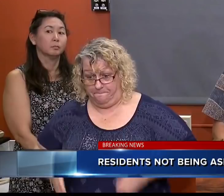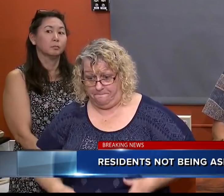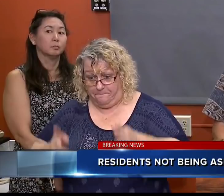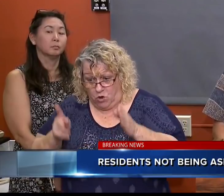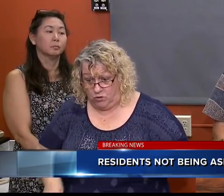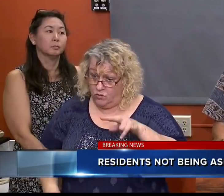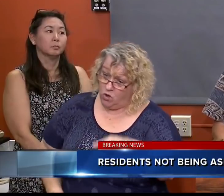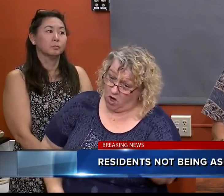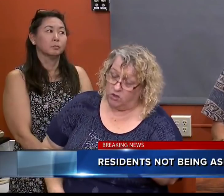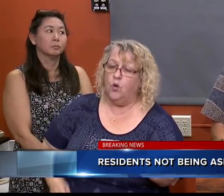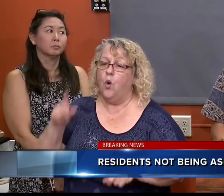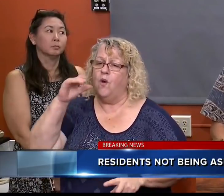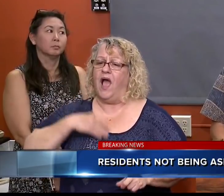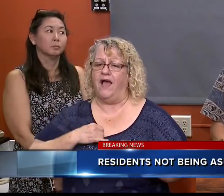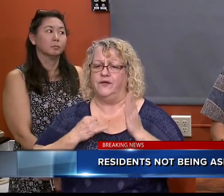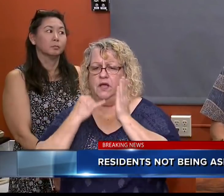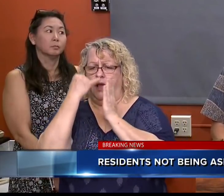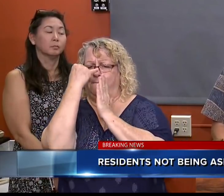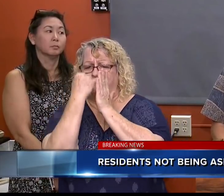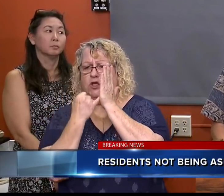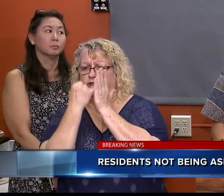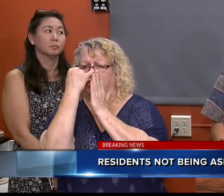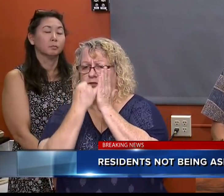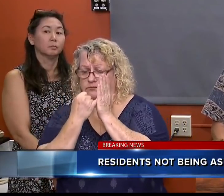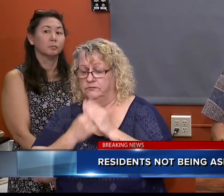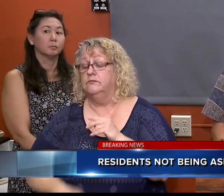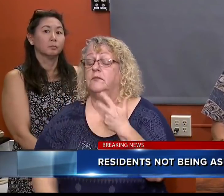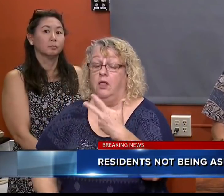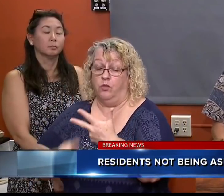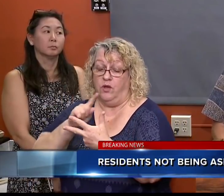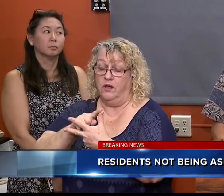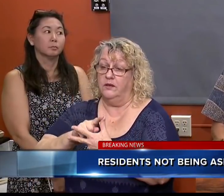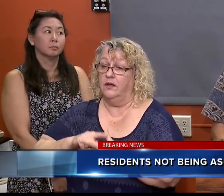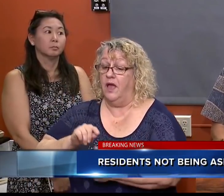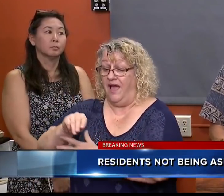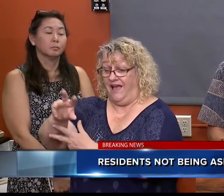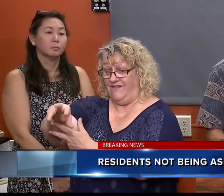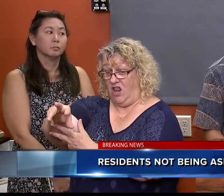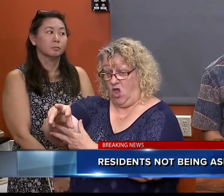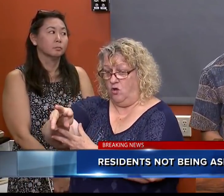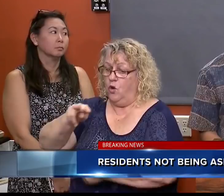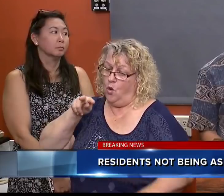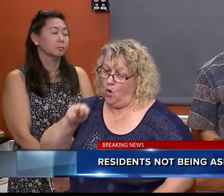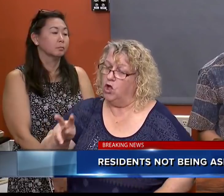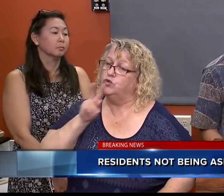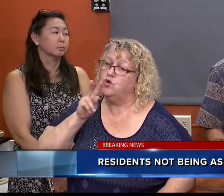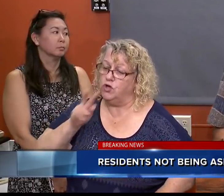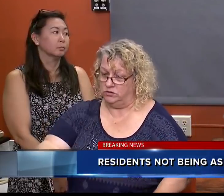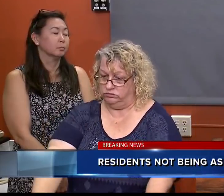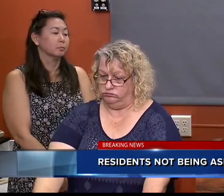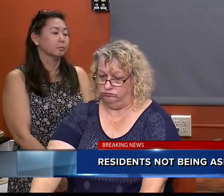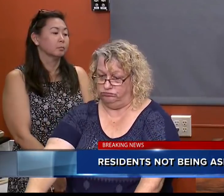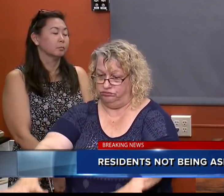NEED A PERSON THERE? THERE IS A GAUGE AT THE RESERVOIR. AND WE ALSO HAVE CAMERAS ON SITE.